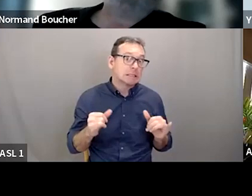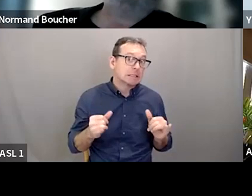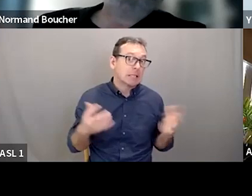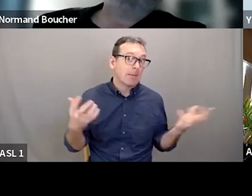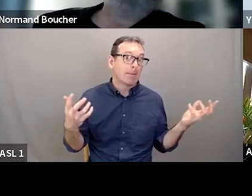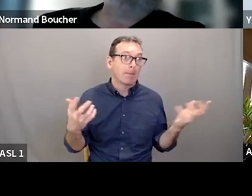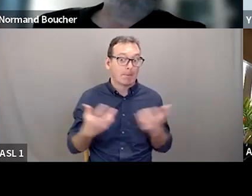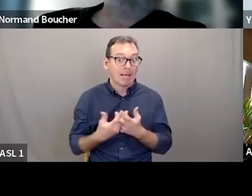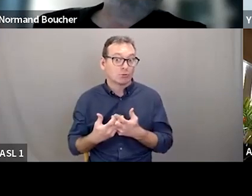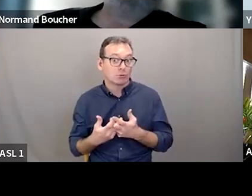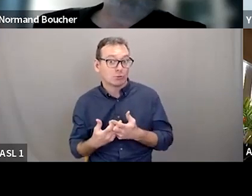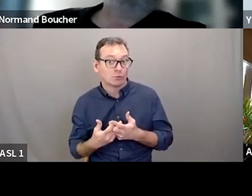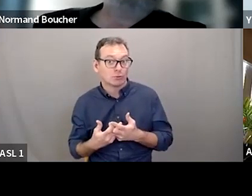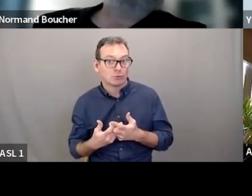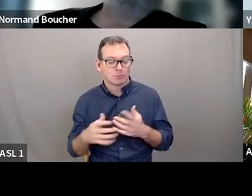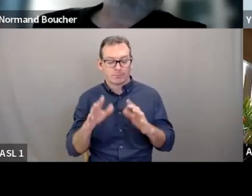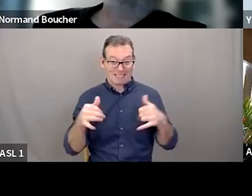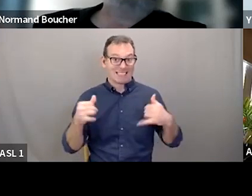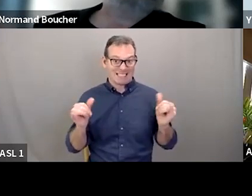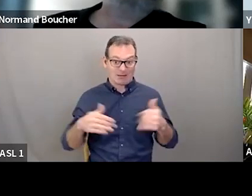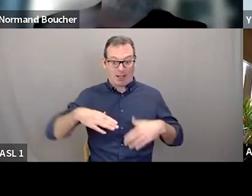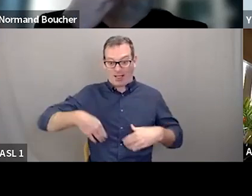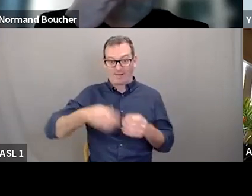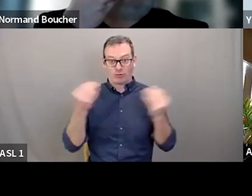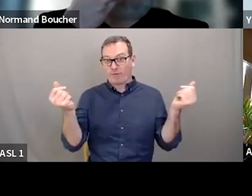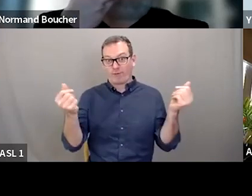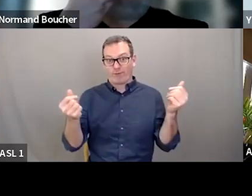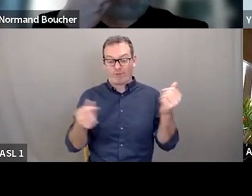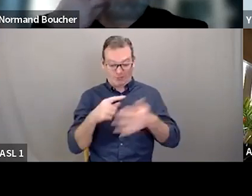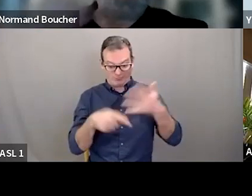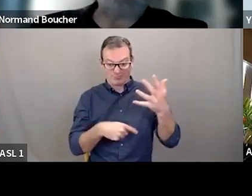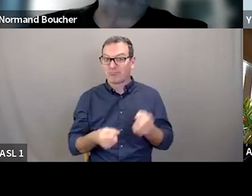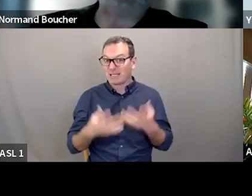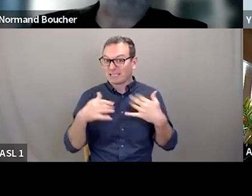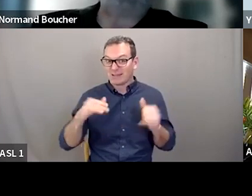not achieved even after 10 years so this is also something that we